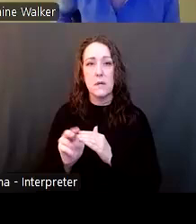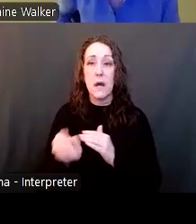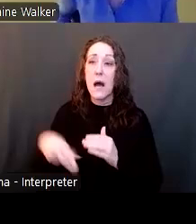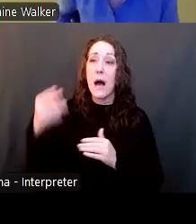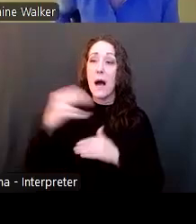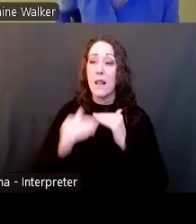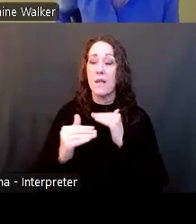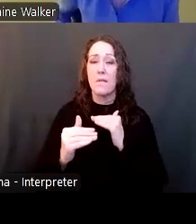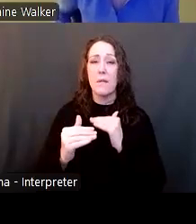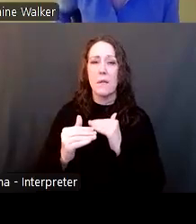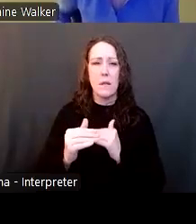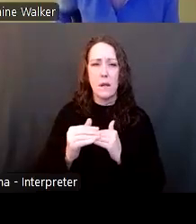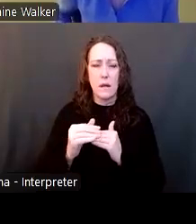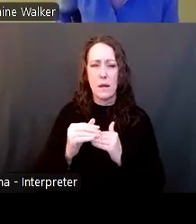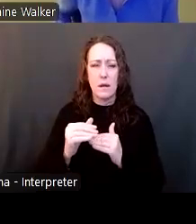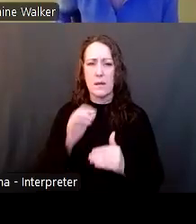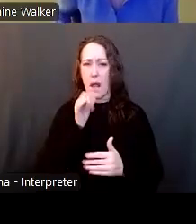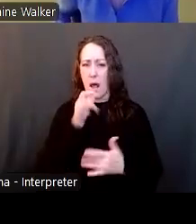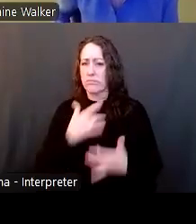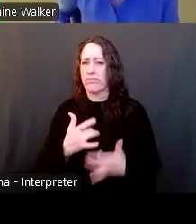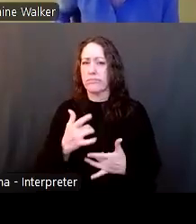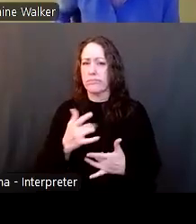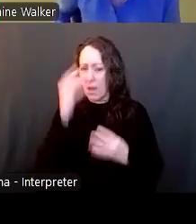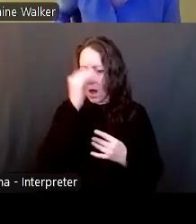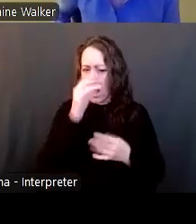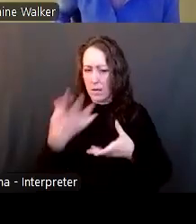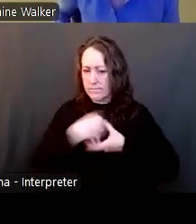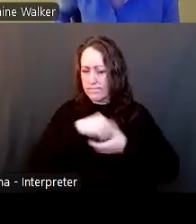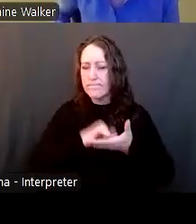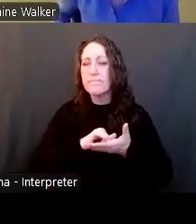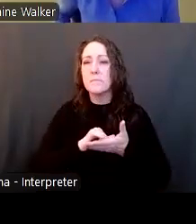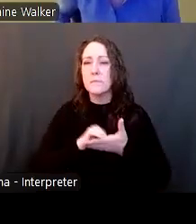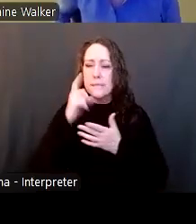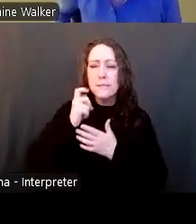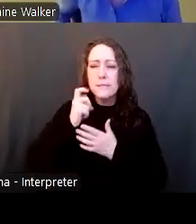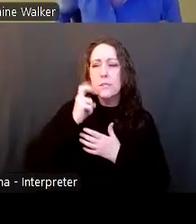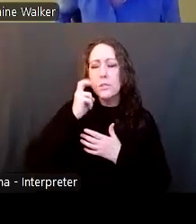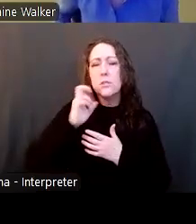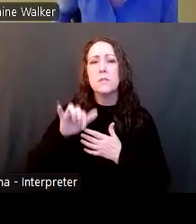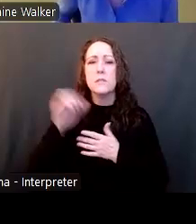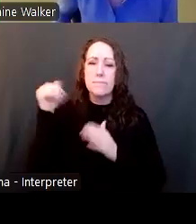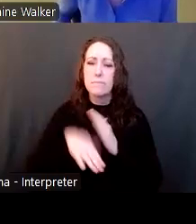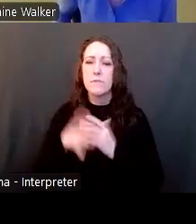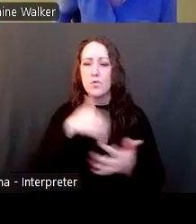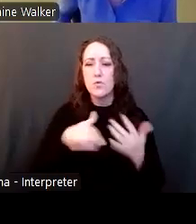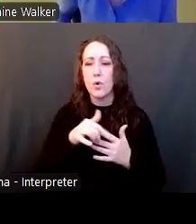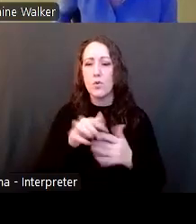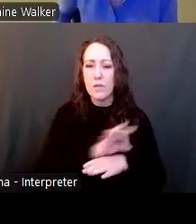unusual thought content suspiciousness uh declines in Social functioning deficits in verbal learning